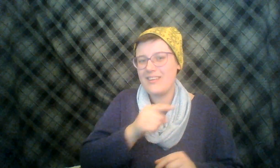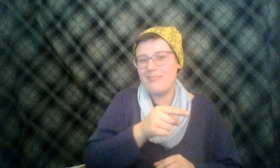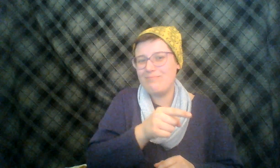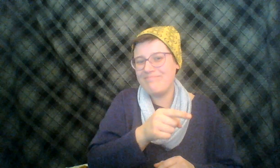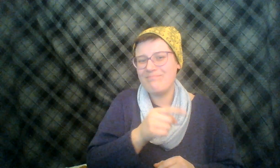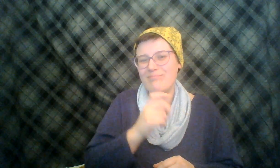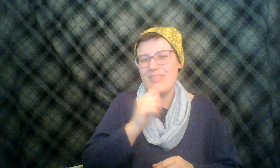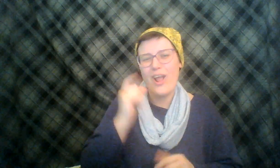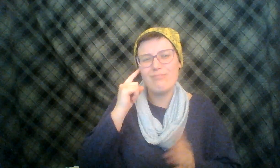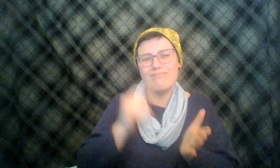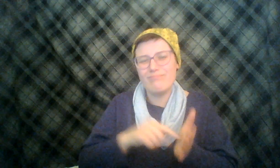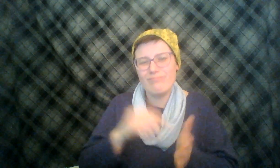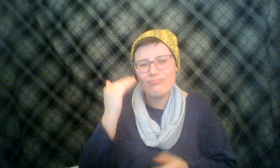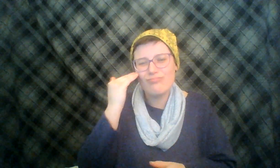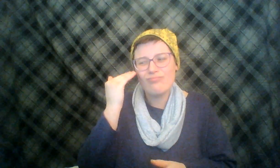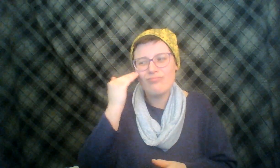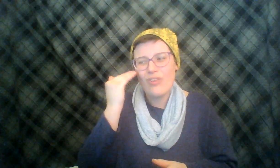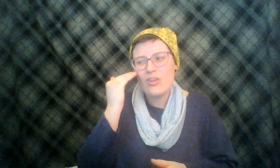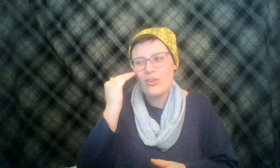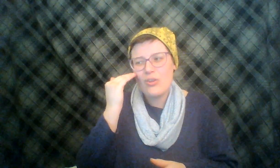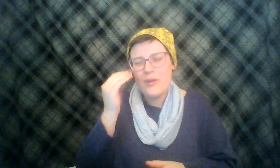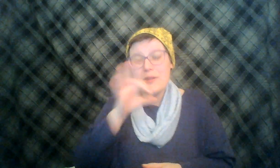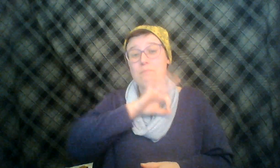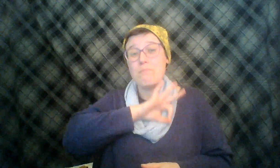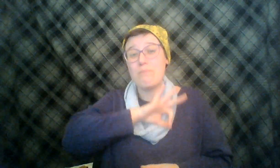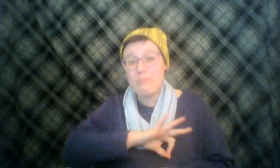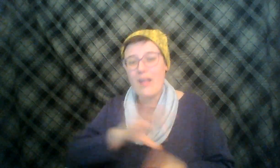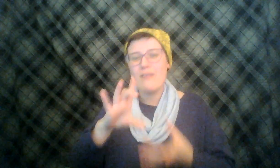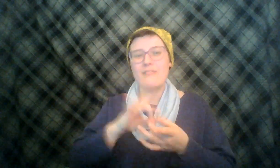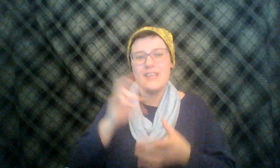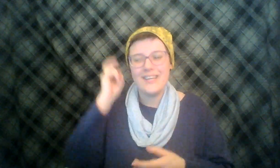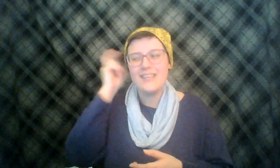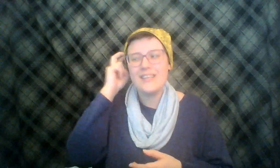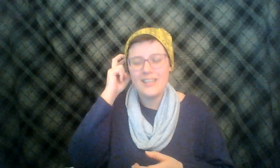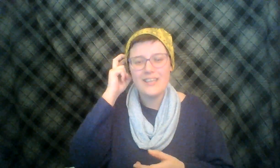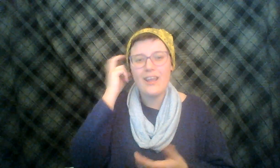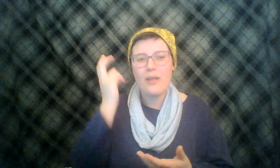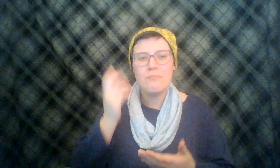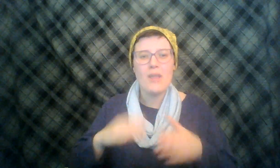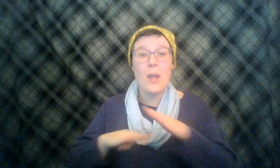without acknowledging the benefits of CIs.